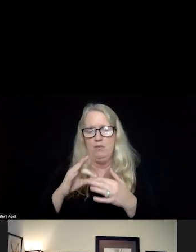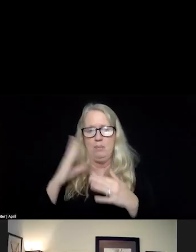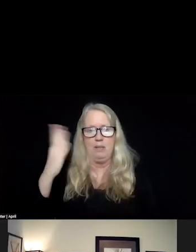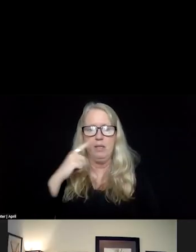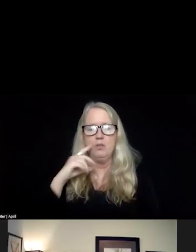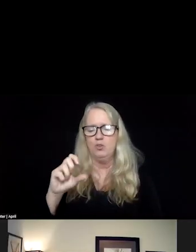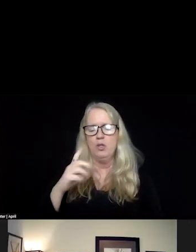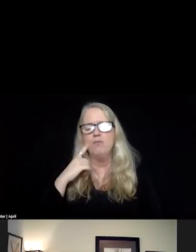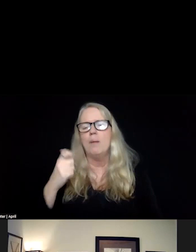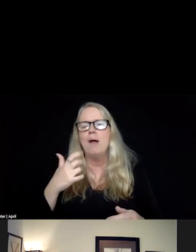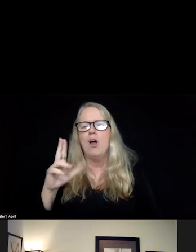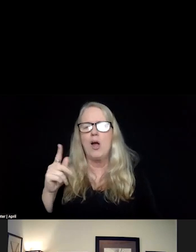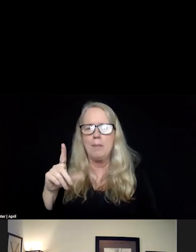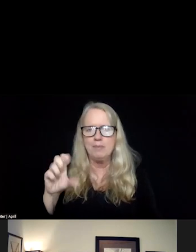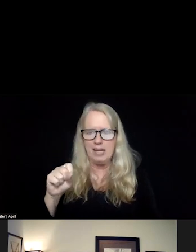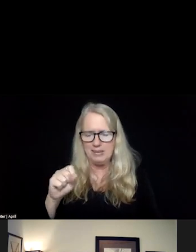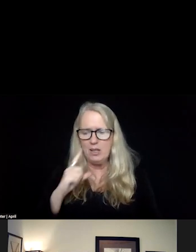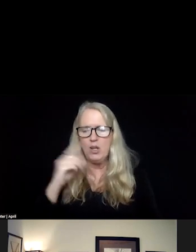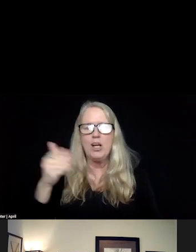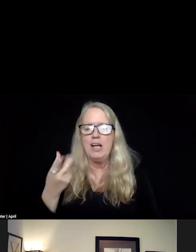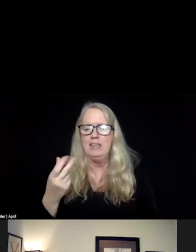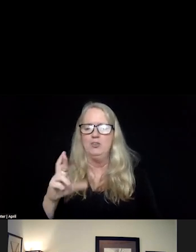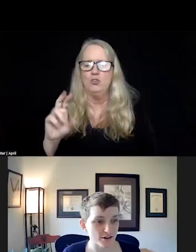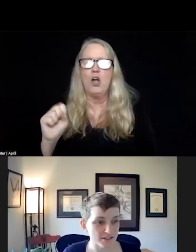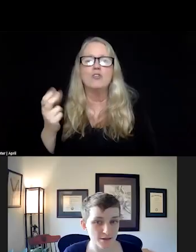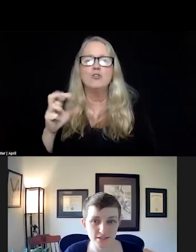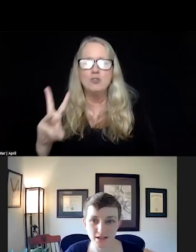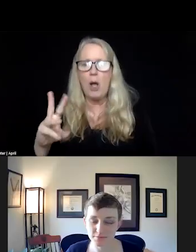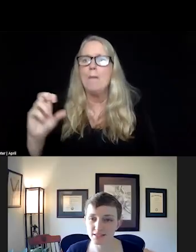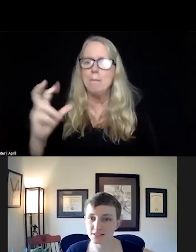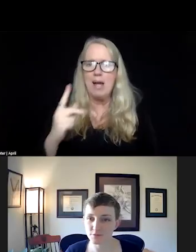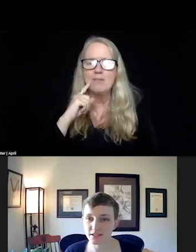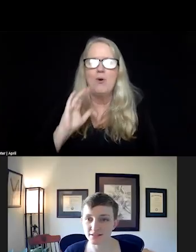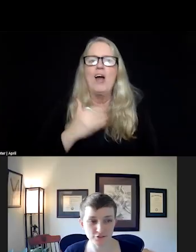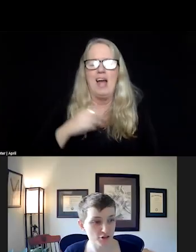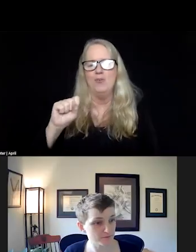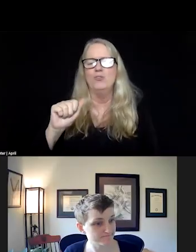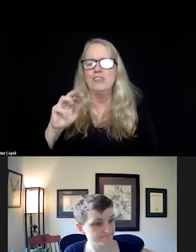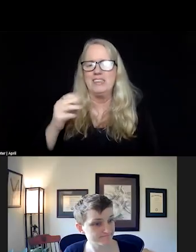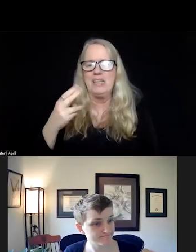I AM GOING TO WELCOME DOCTOR SHAW BACK FOR THE SAMHSA UPDATE THIS WEEK.